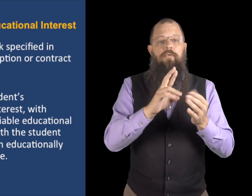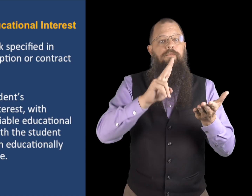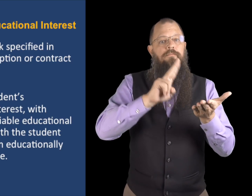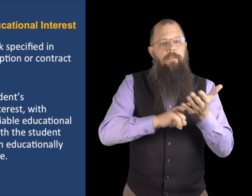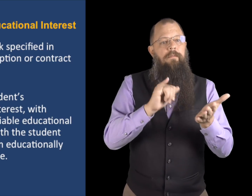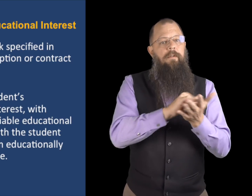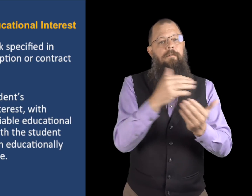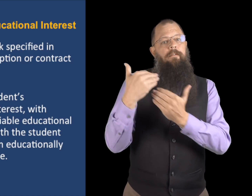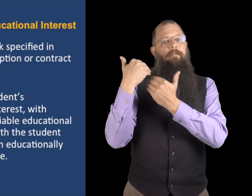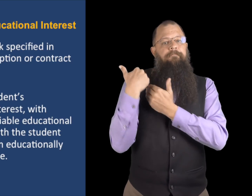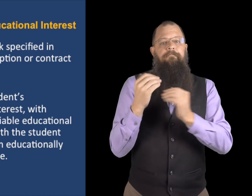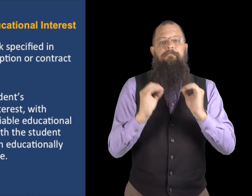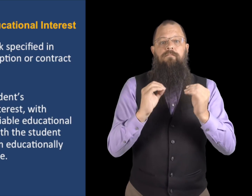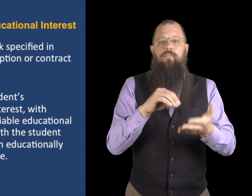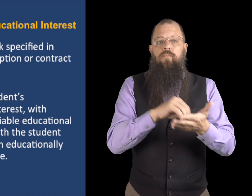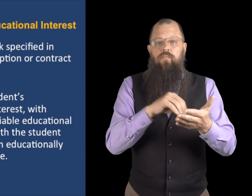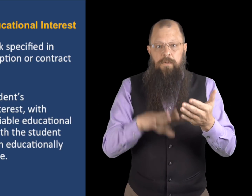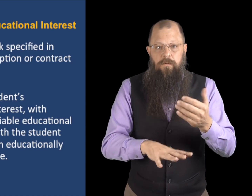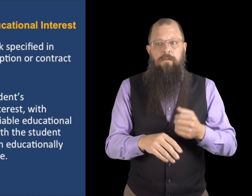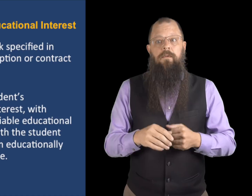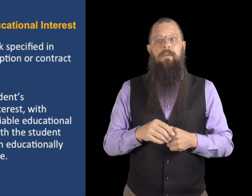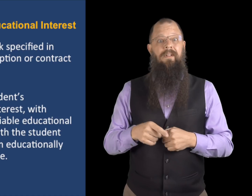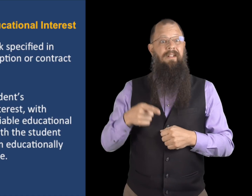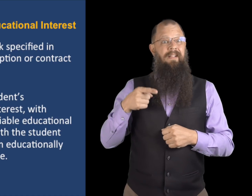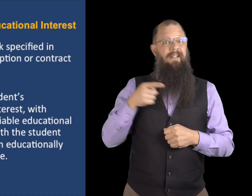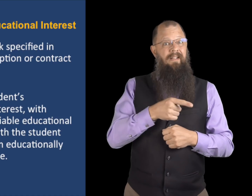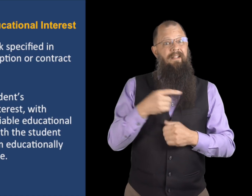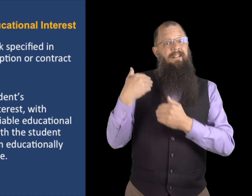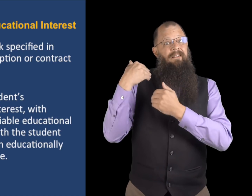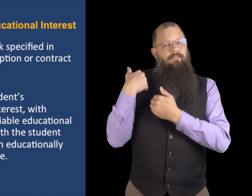they're performing a task that is specified by their position description or